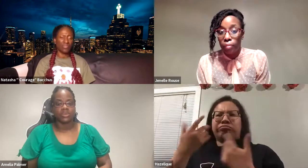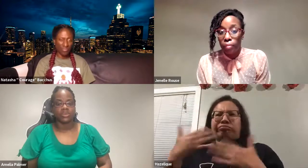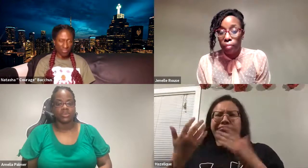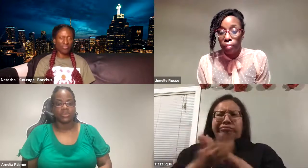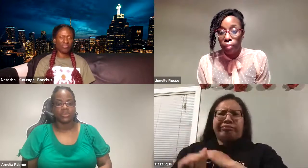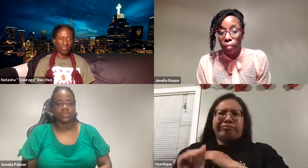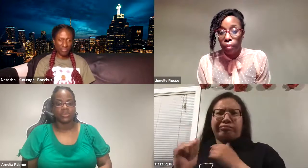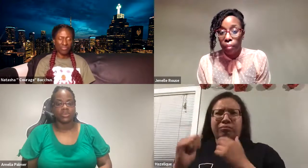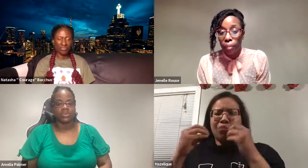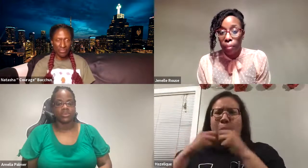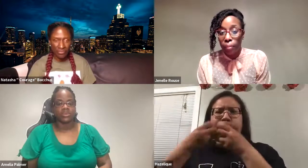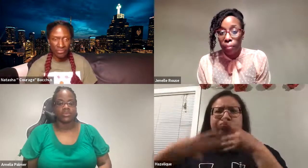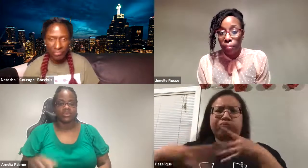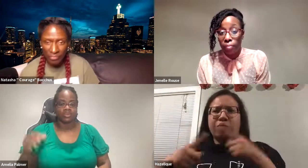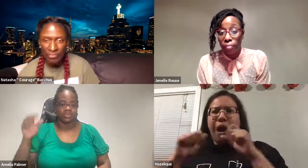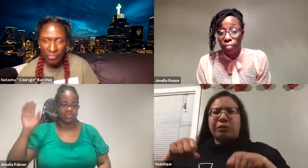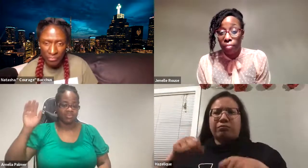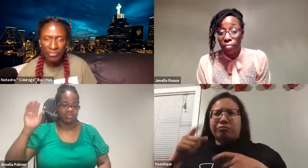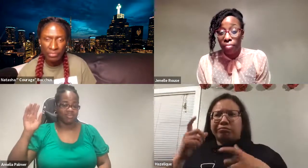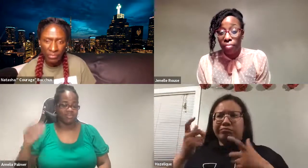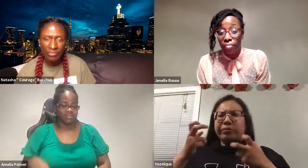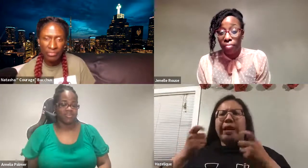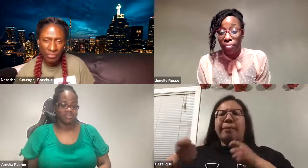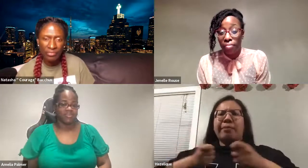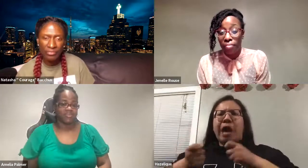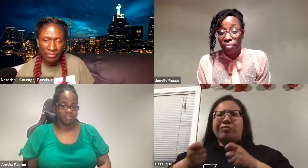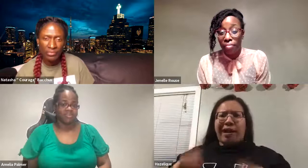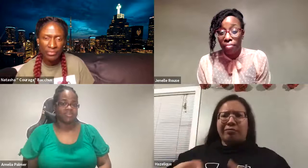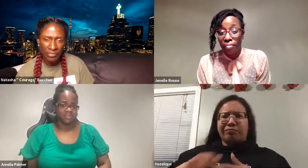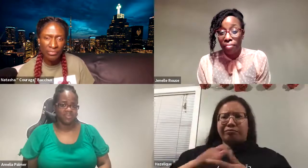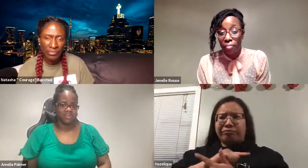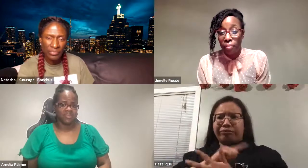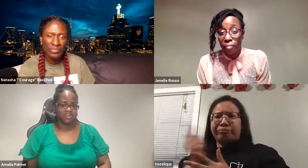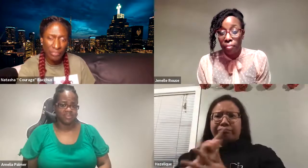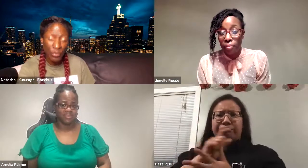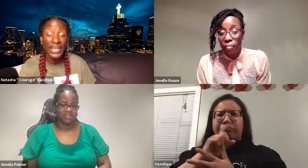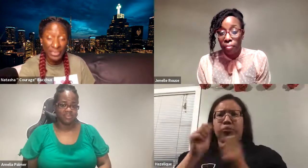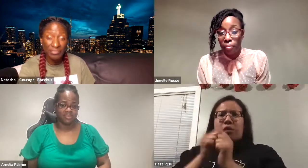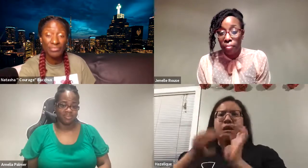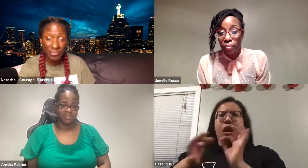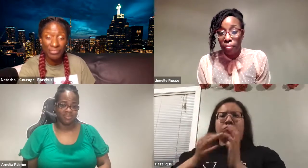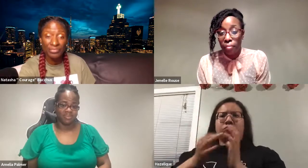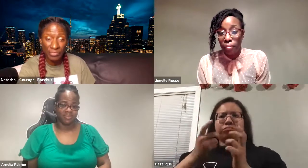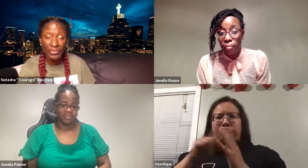you know as bipoc individuals we are more accustomed to it and managing that switching